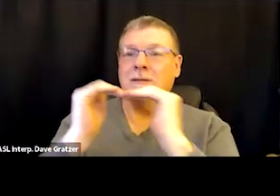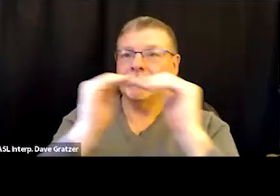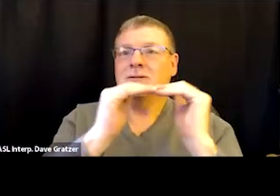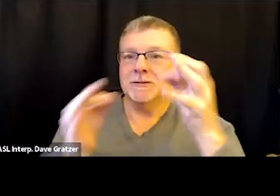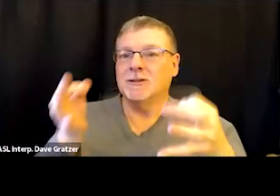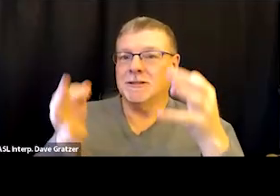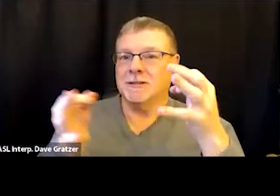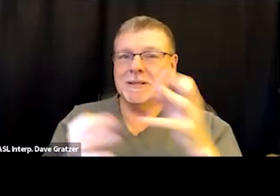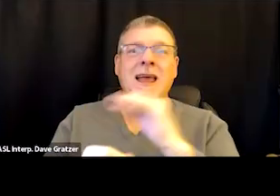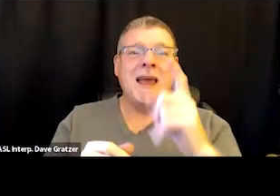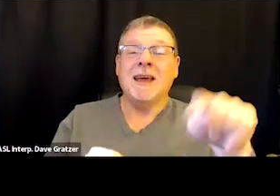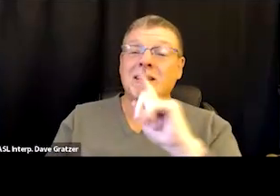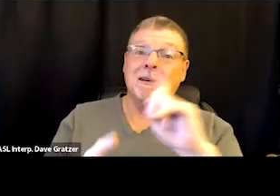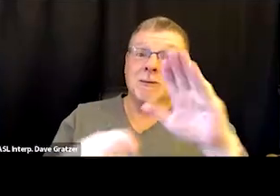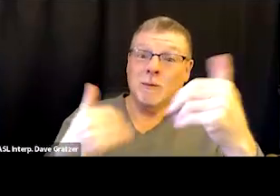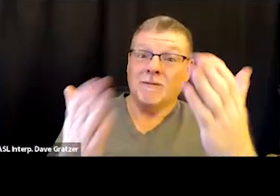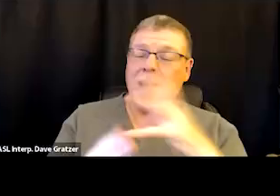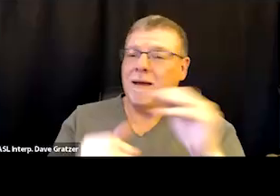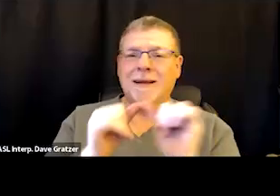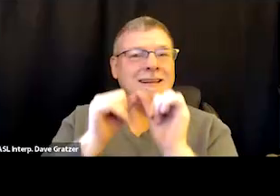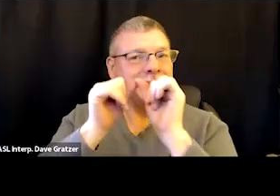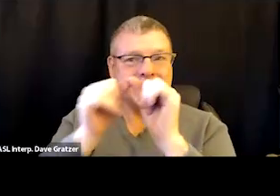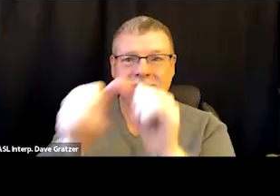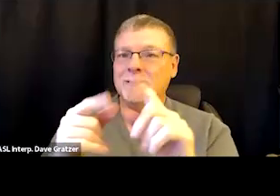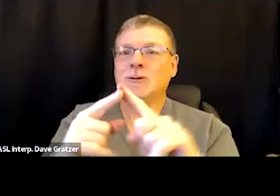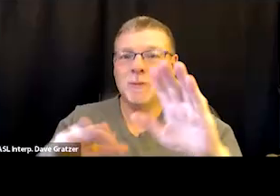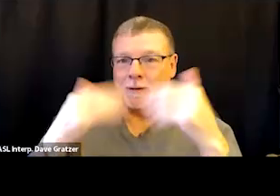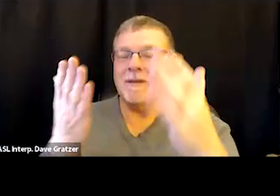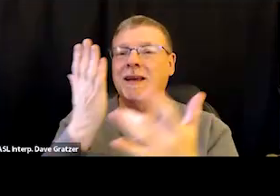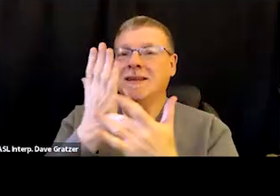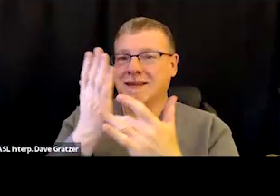And she has provided, and continues today to provide technical assistance